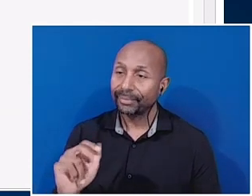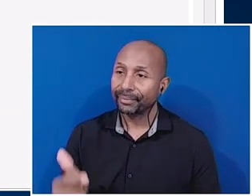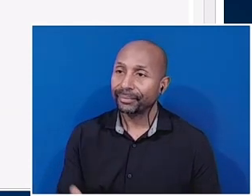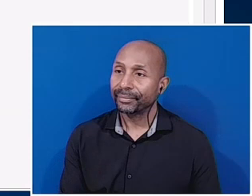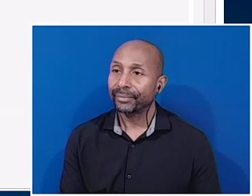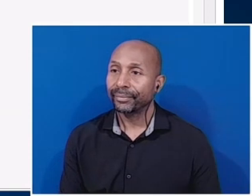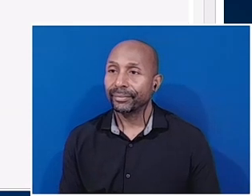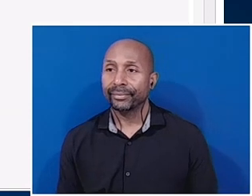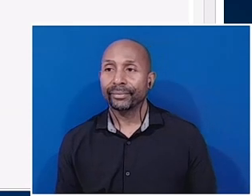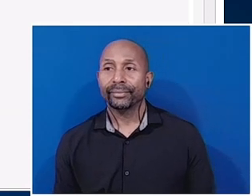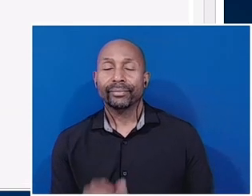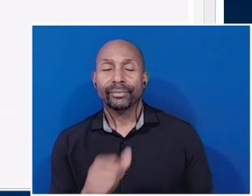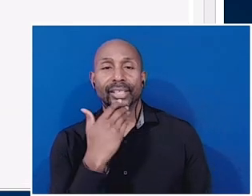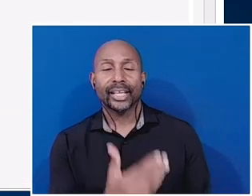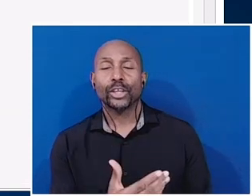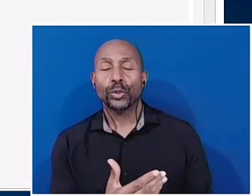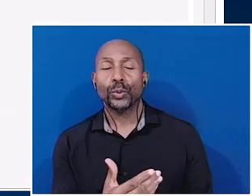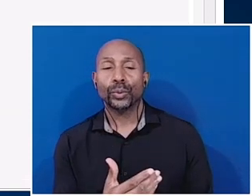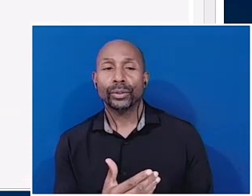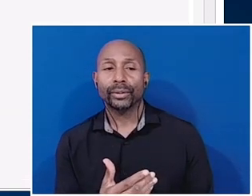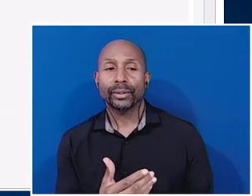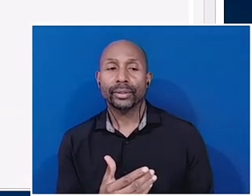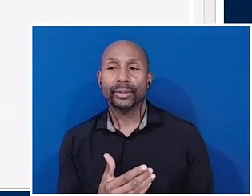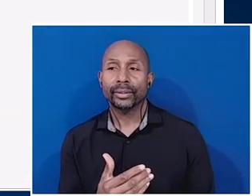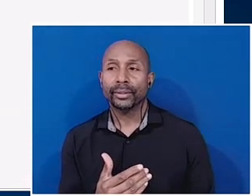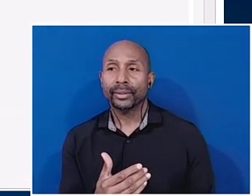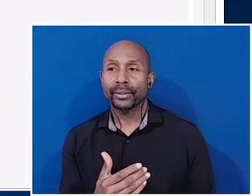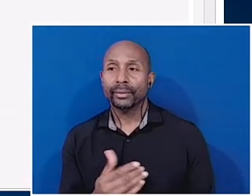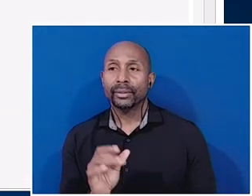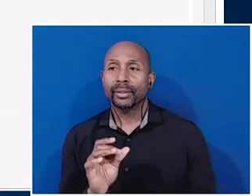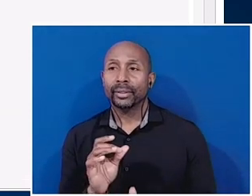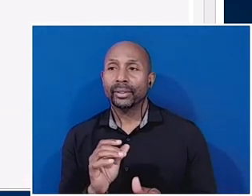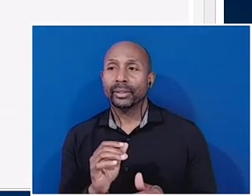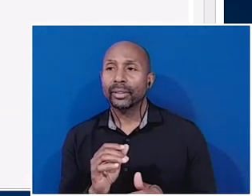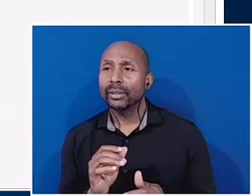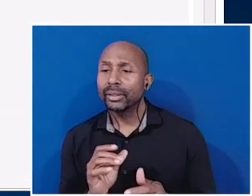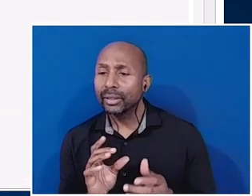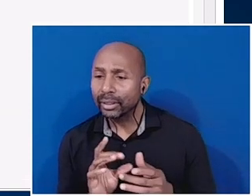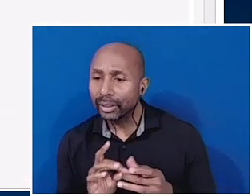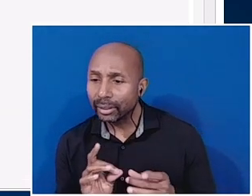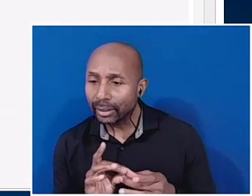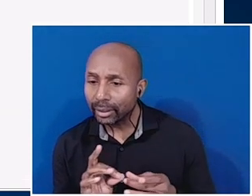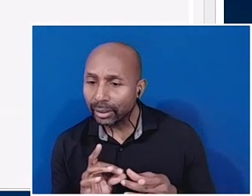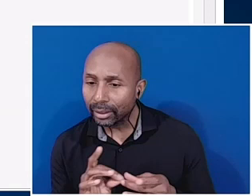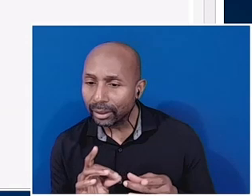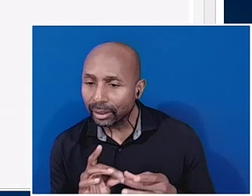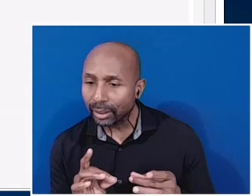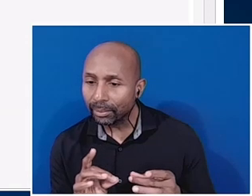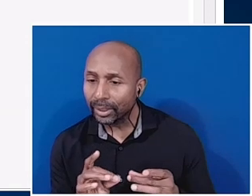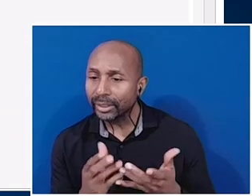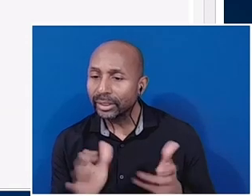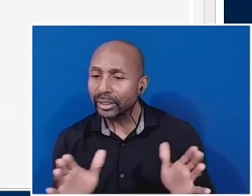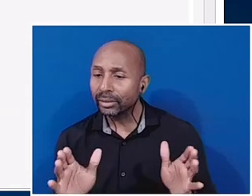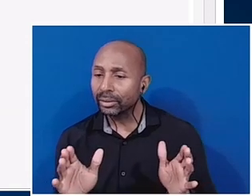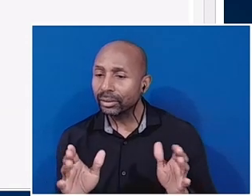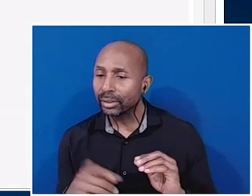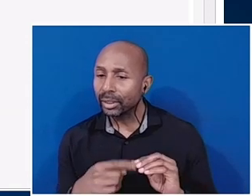Thank you. Just wanted to comment support generally in terms of the teach out plans, particularly from a racial equity standpoint.